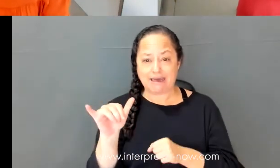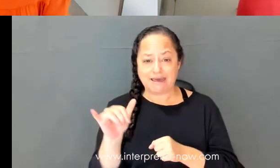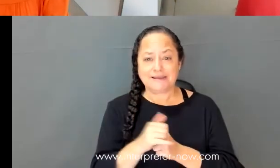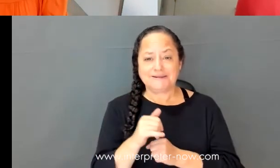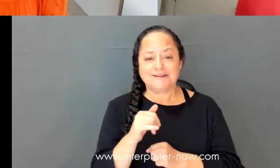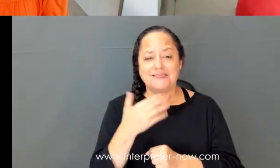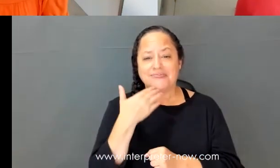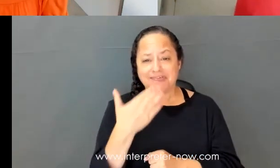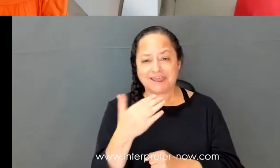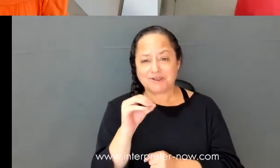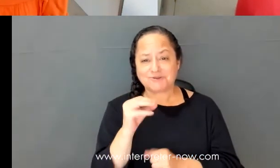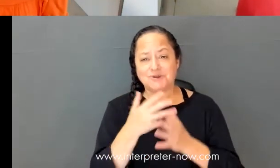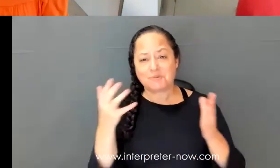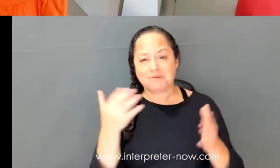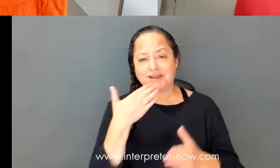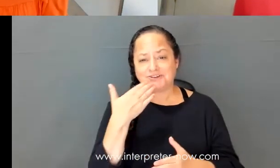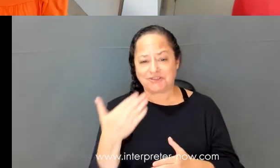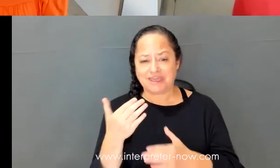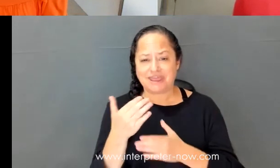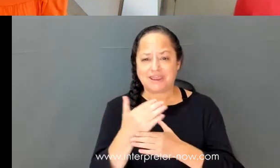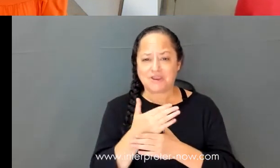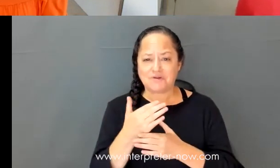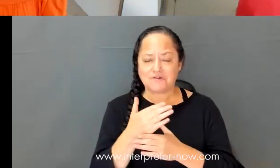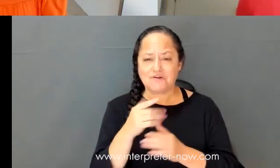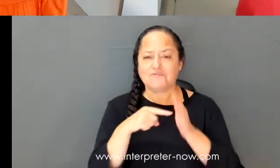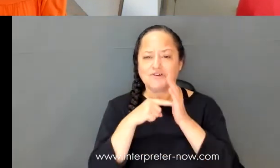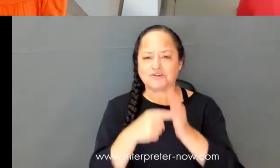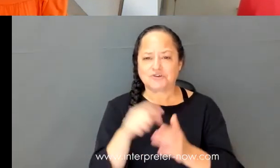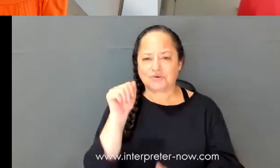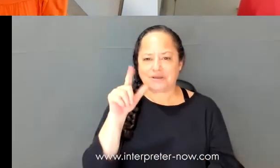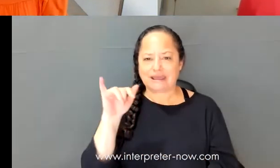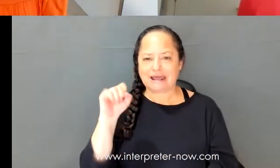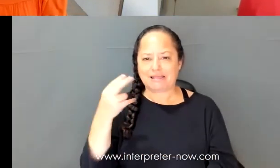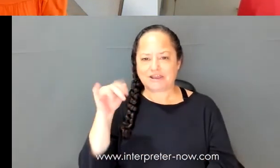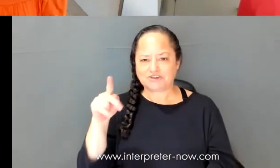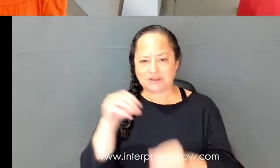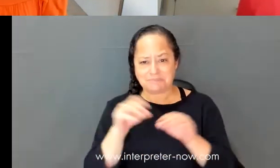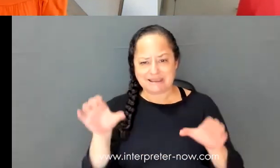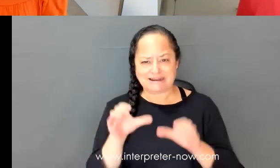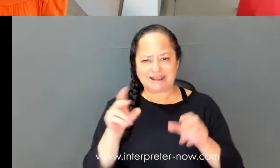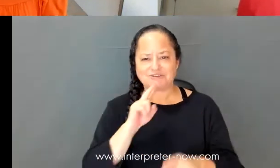Thank you for showing allyship in action. That's very powerful. Thank you.